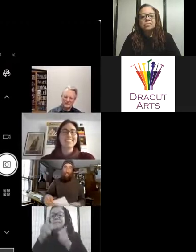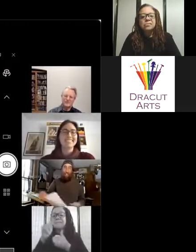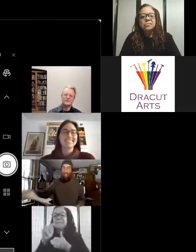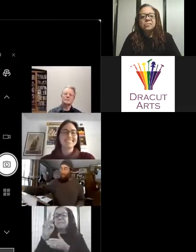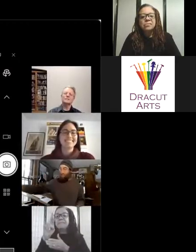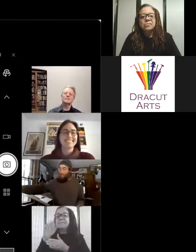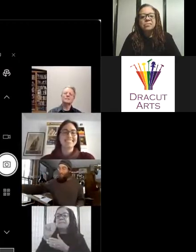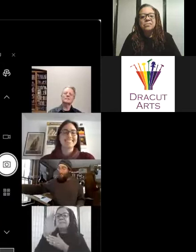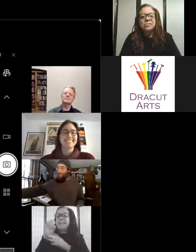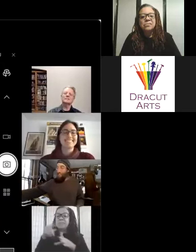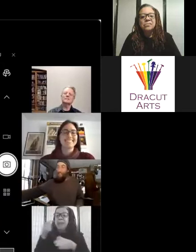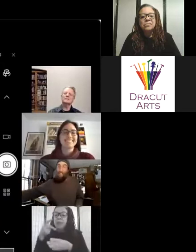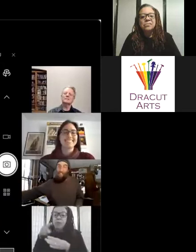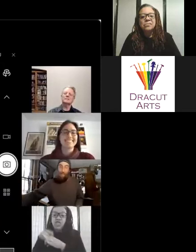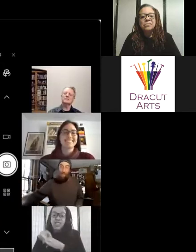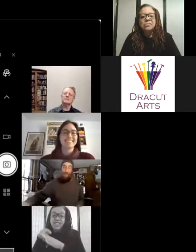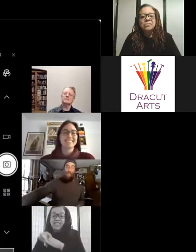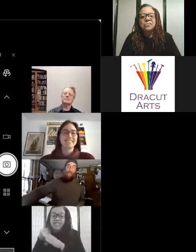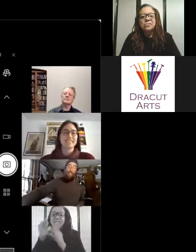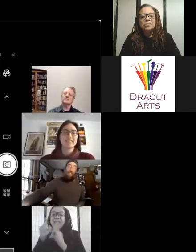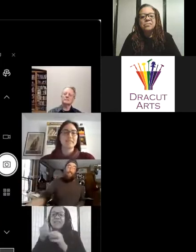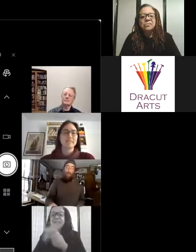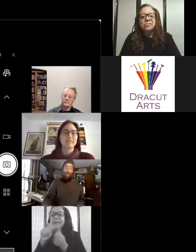cheat, if it needs to look exactly the same. But I try not to do that,